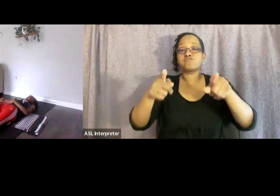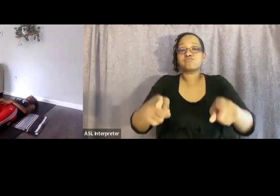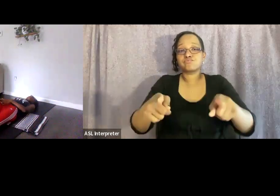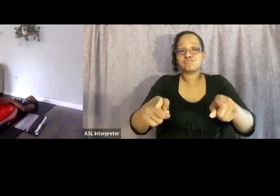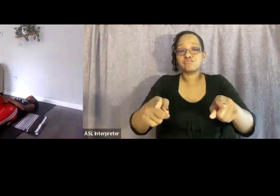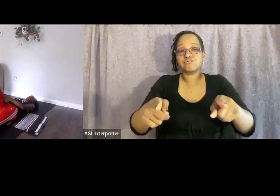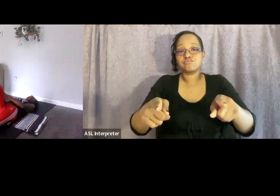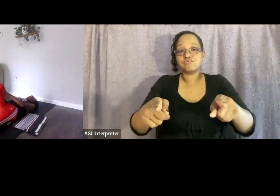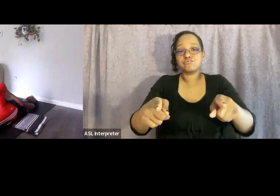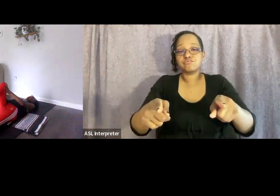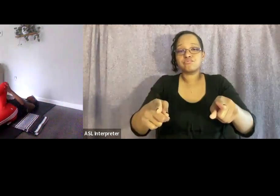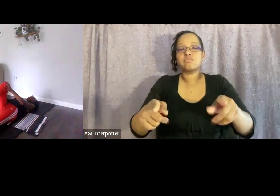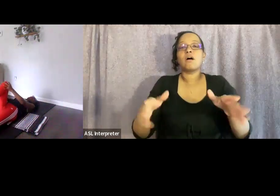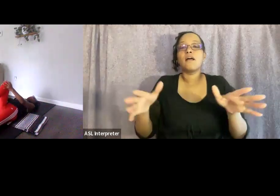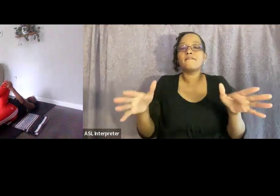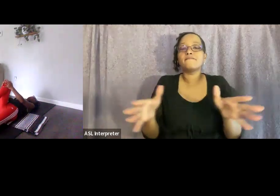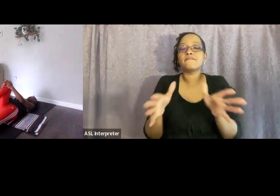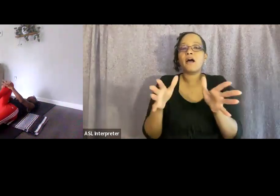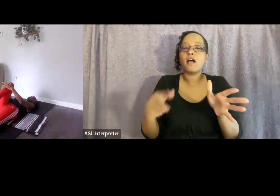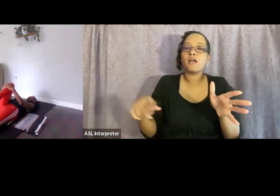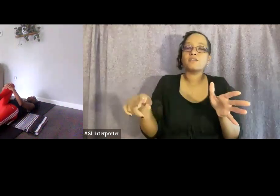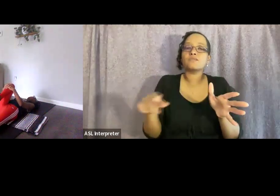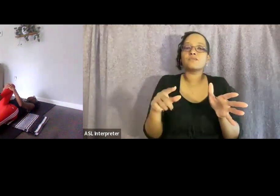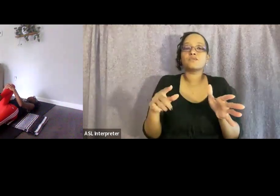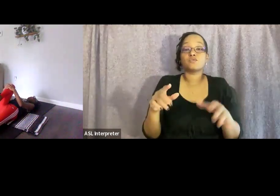I'll invite you to invite your right or left knee into the body.